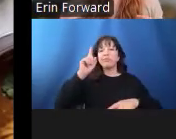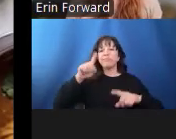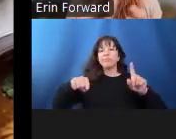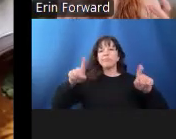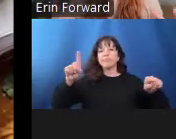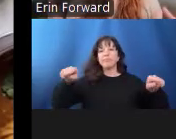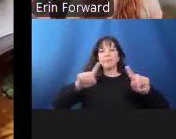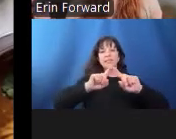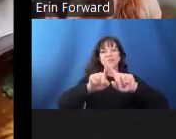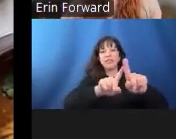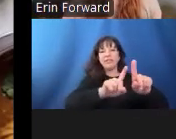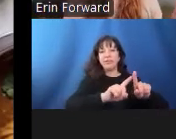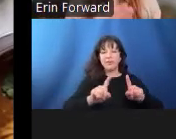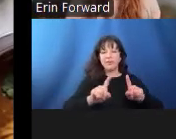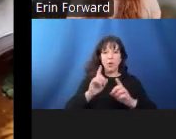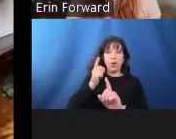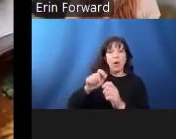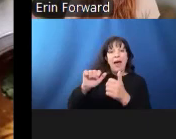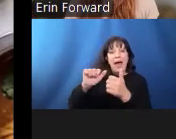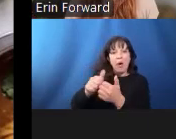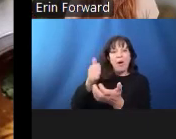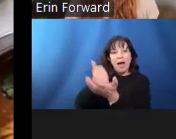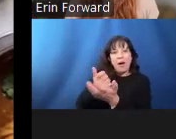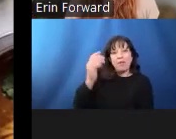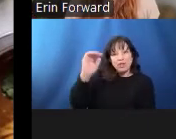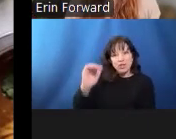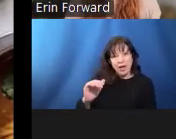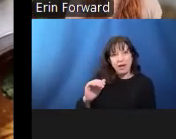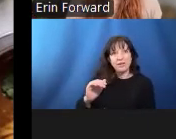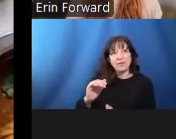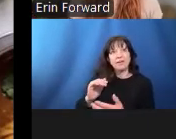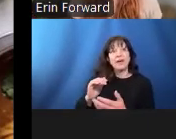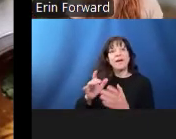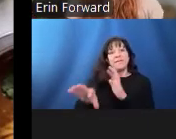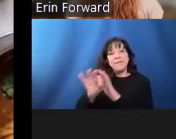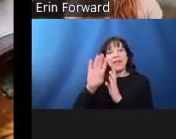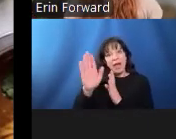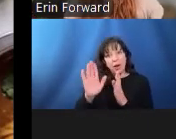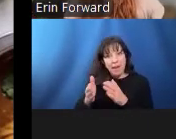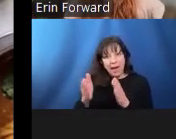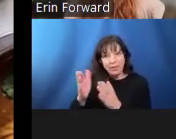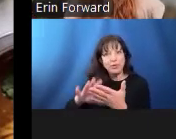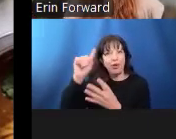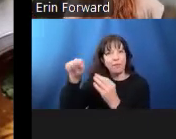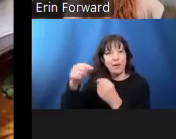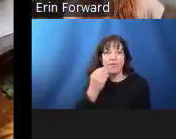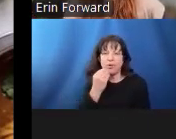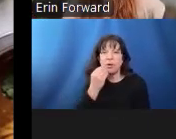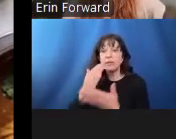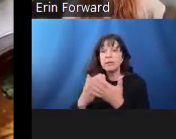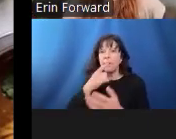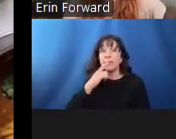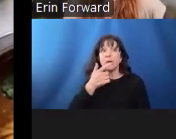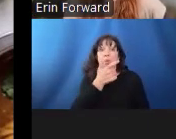how do I help this child find their pathway to learning about food? Some kids will watch a TV show with their and their